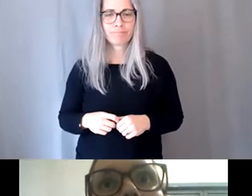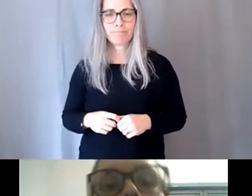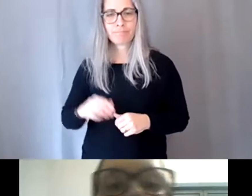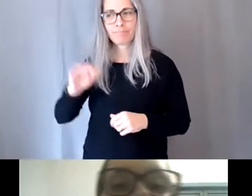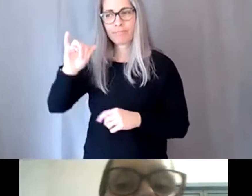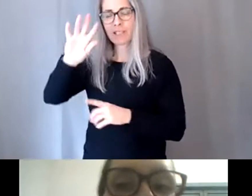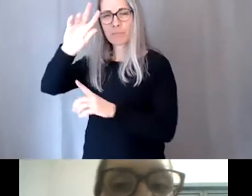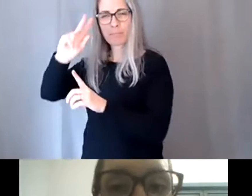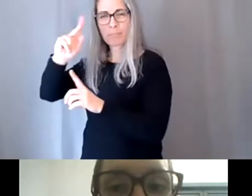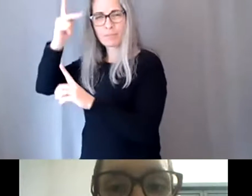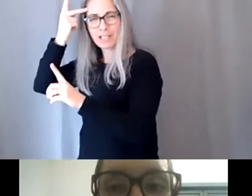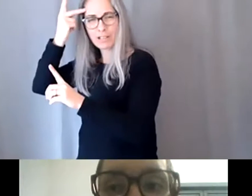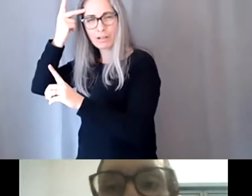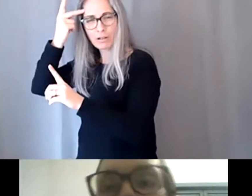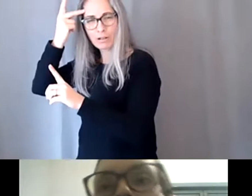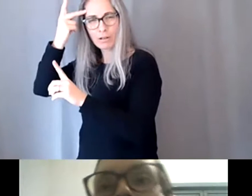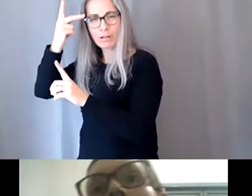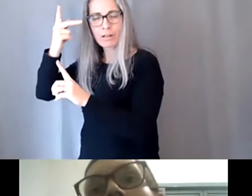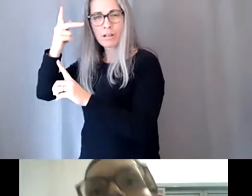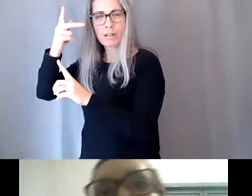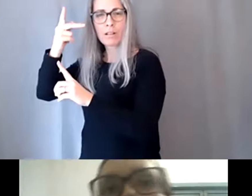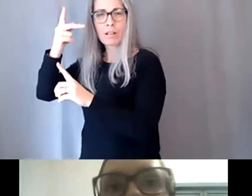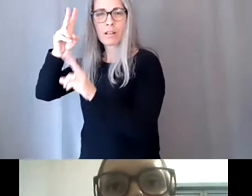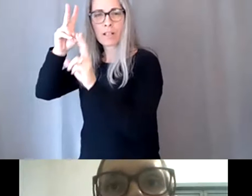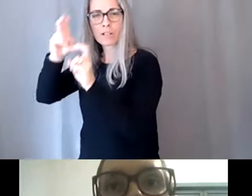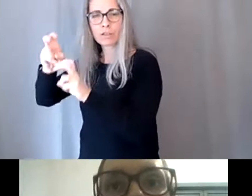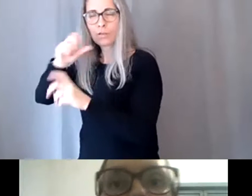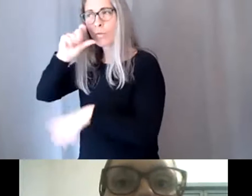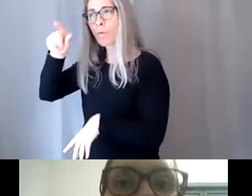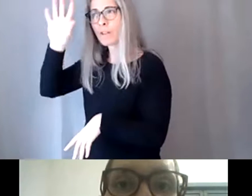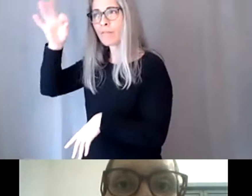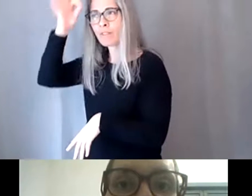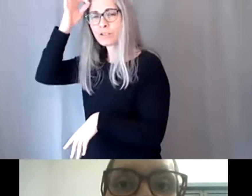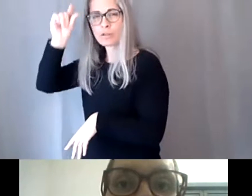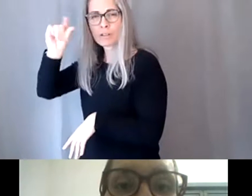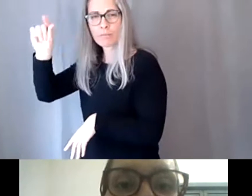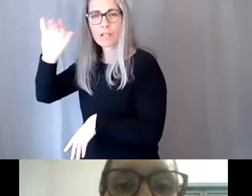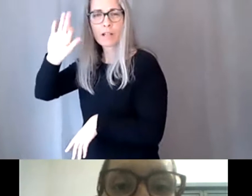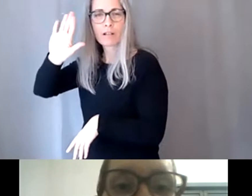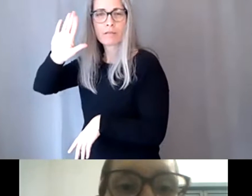about the federal government or the ways that the Brazilian federal